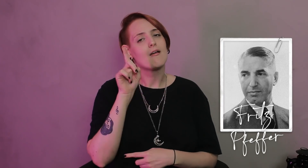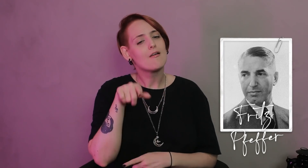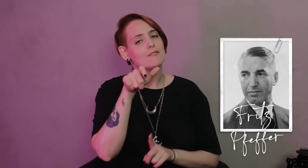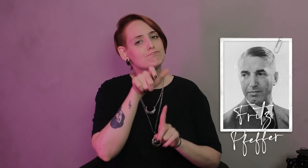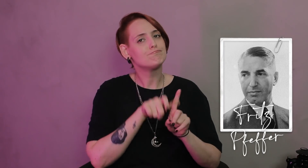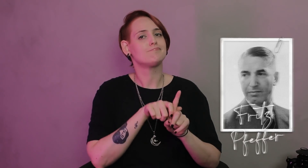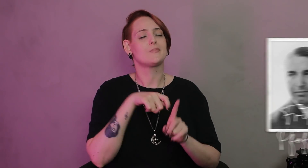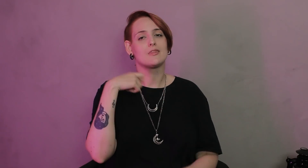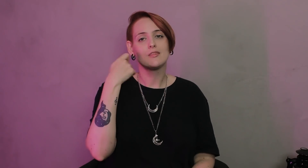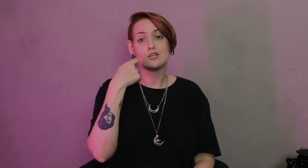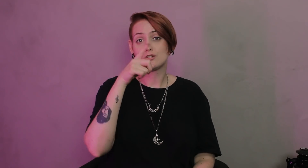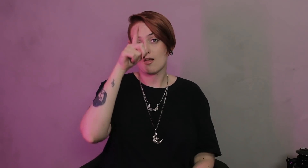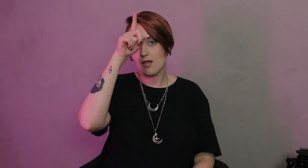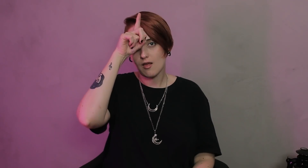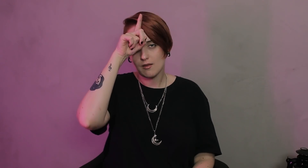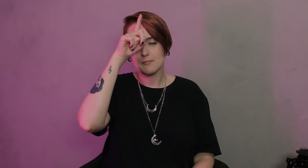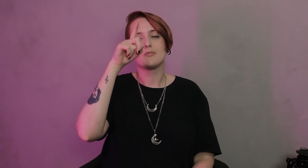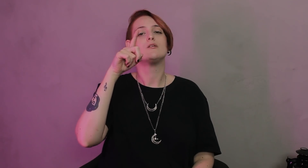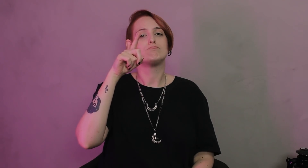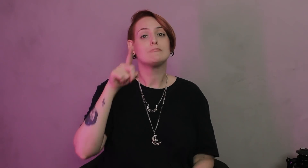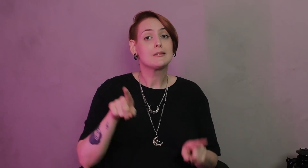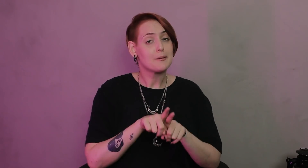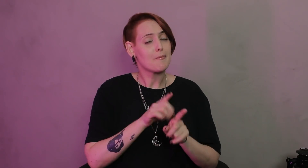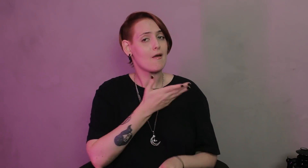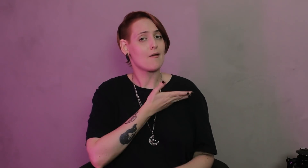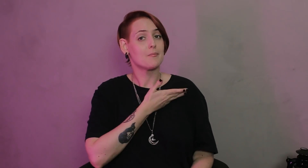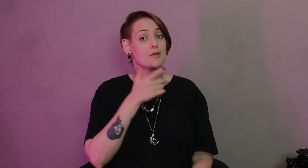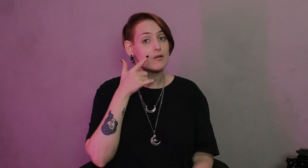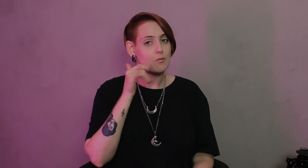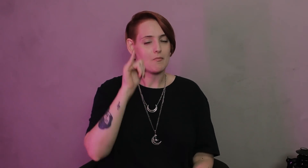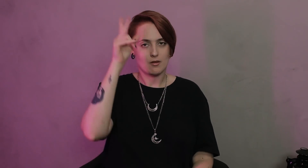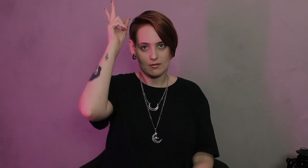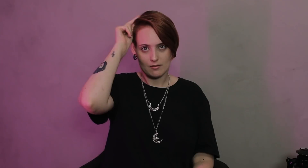who was German dentist and friend of Otto.